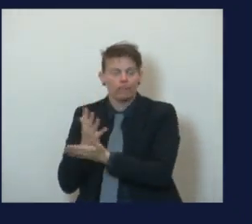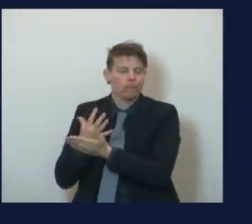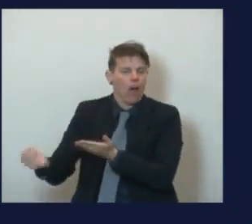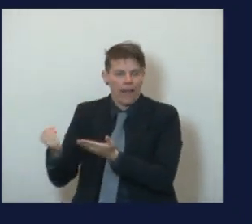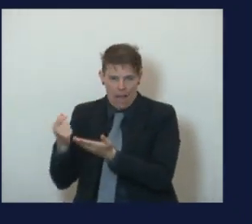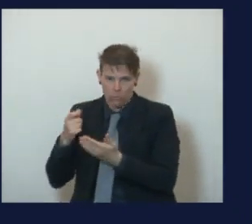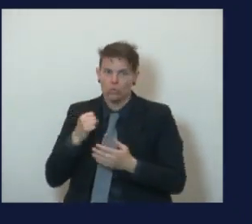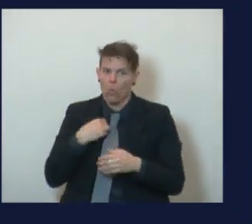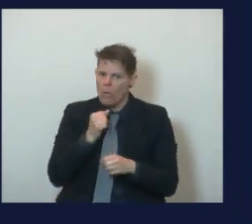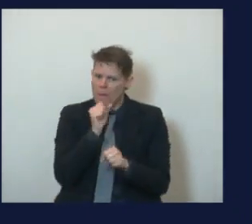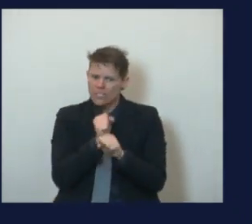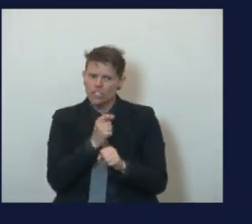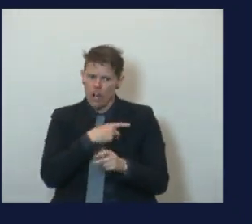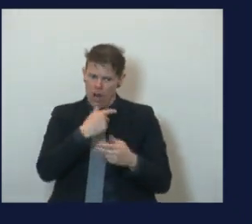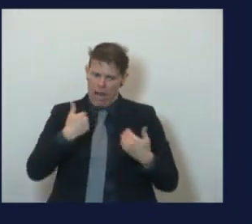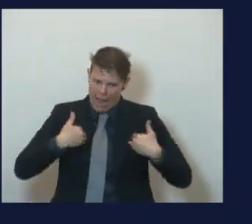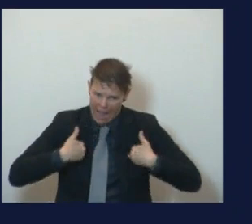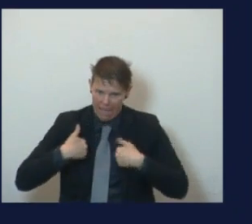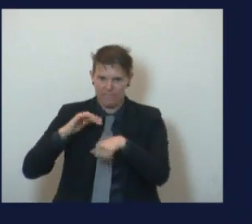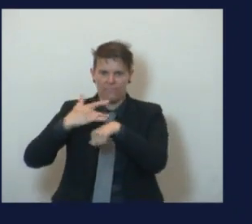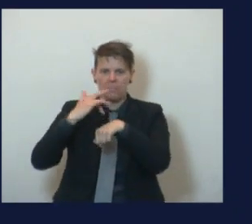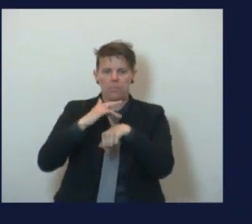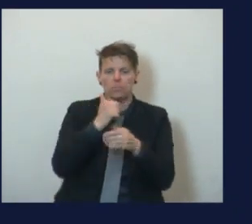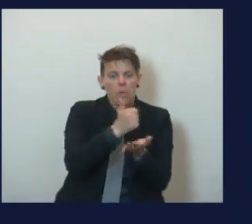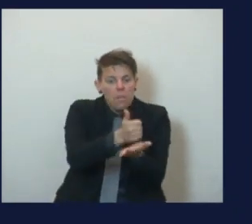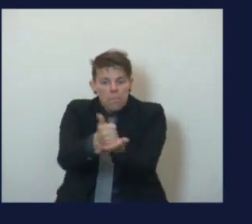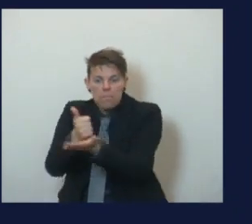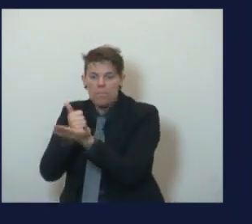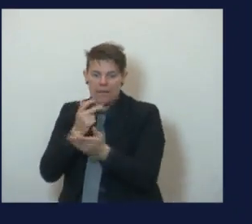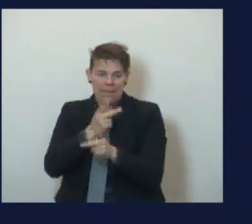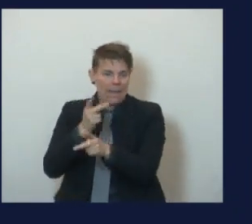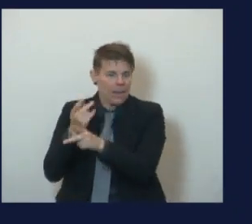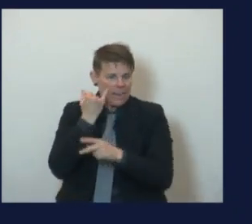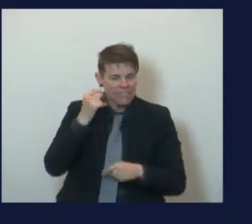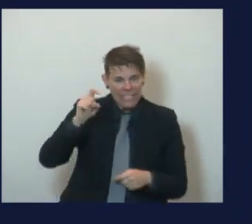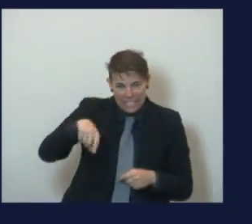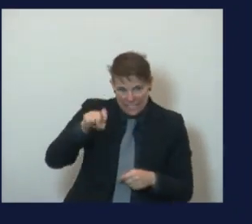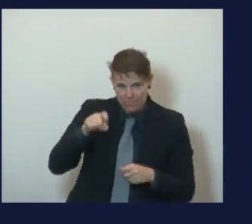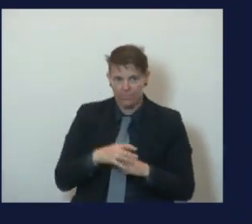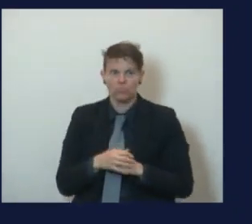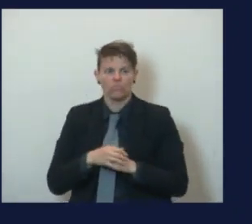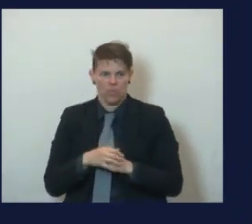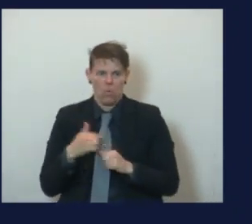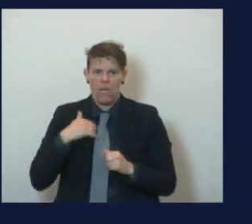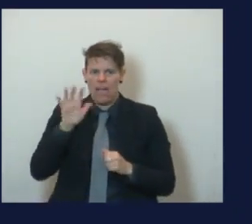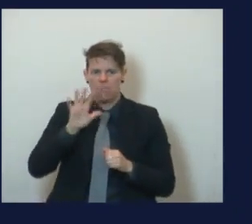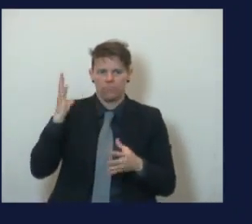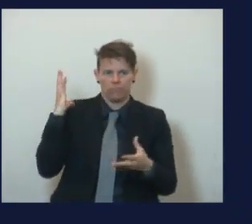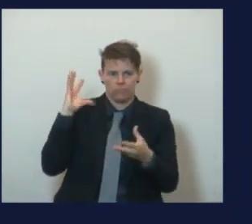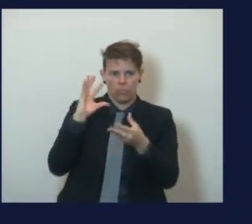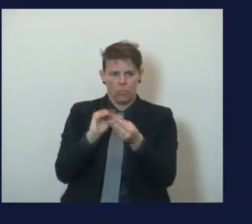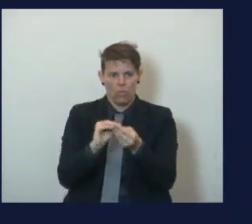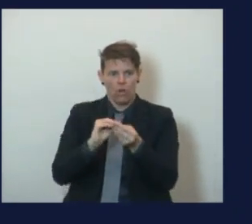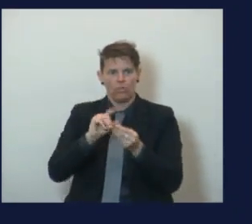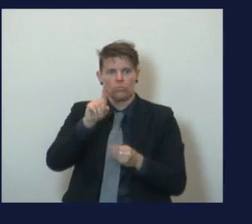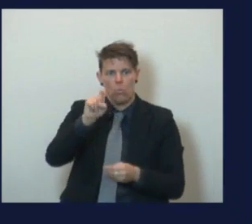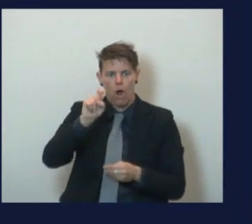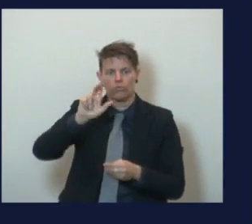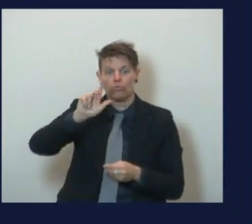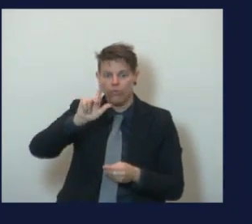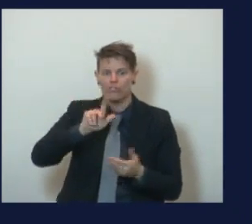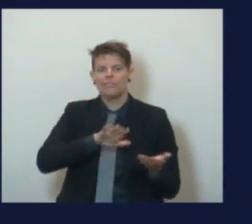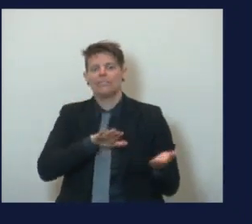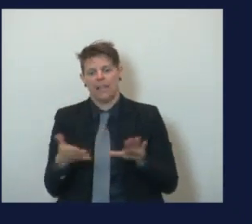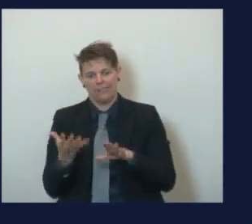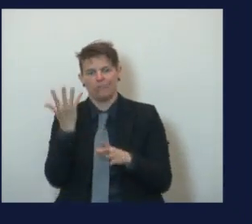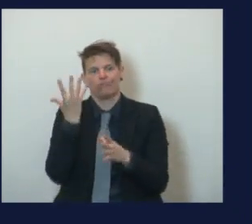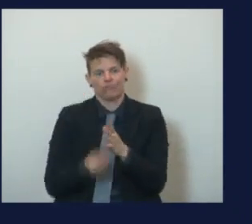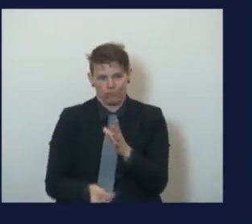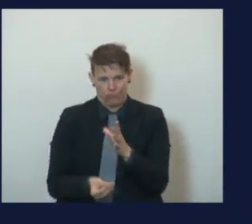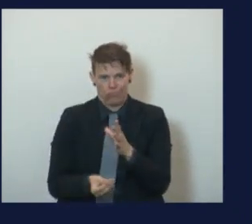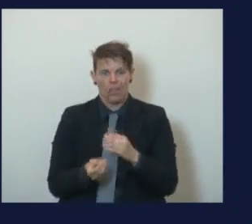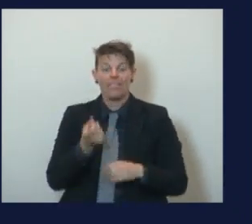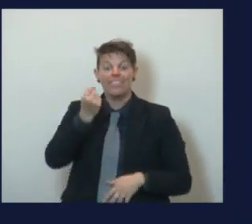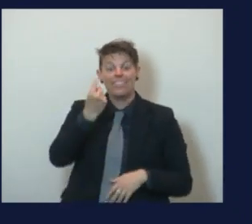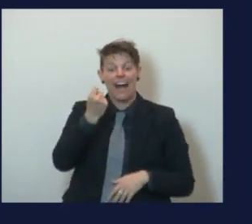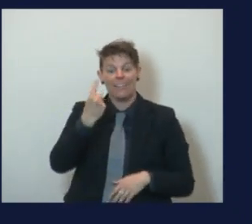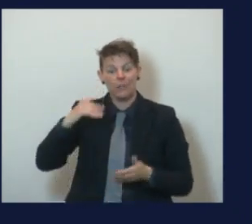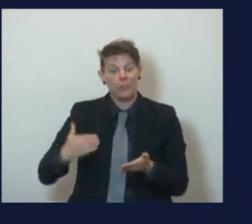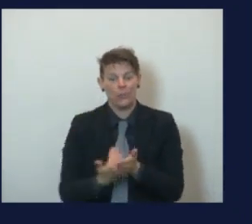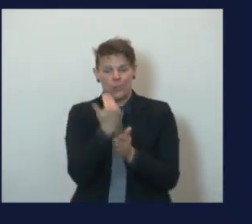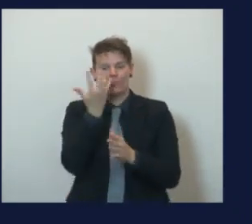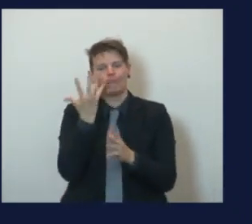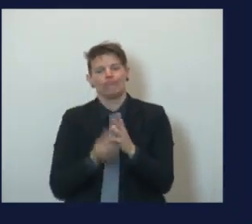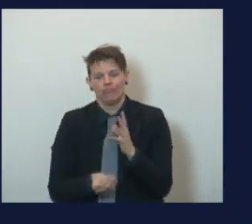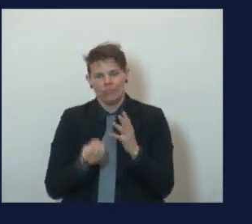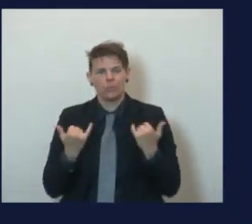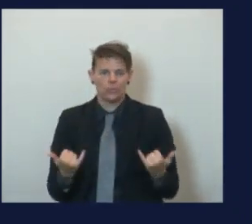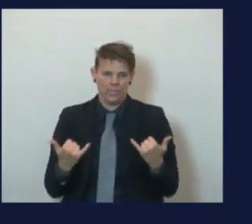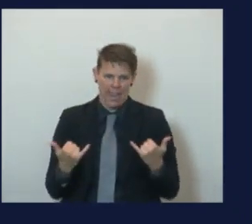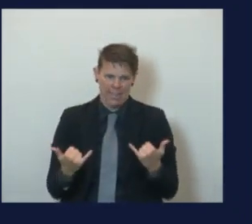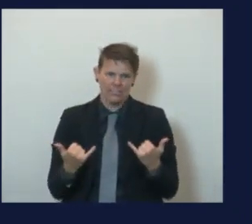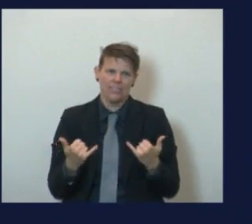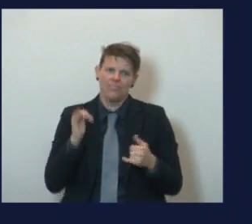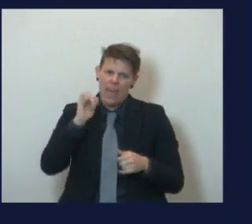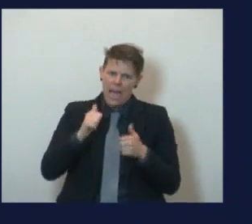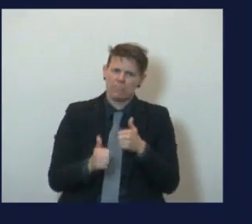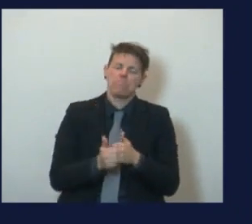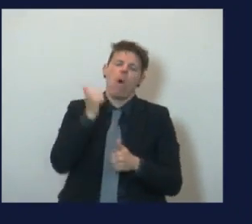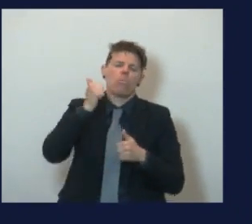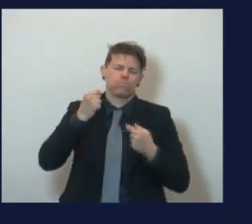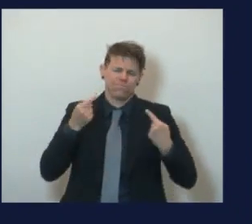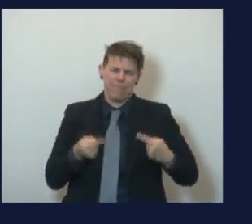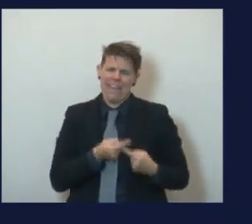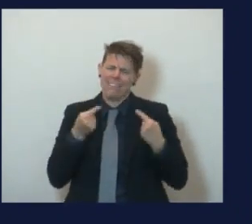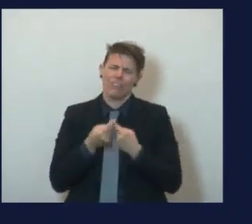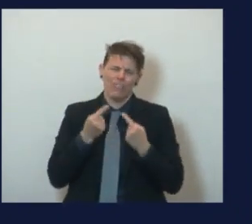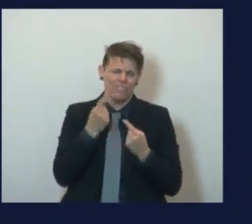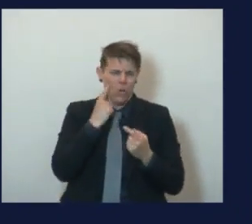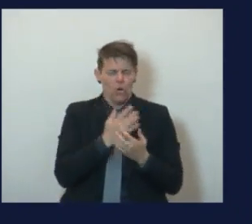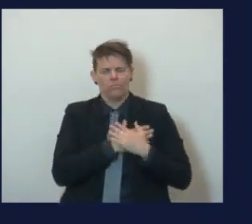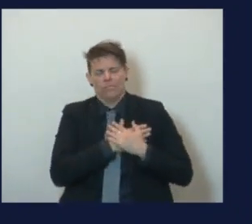TO THAT TO MAKE SURE THAT WE DON’T RUN OUT OF THE KIND OF CARE THAT FOLKS WHO WERE REALLY SICK OR IN CRITICA ARE GOING TO NEED WE HAVE A TOTAL OF A HUNDRED AND TWENTY THREE DEATHS.